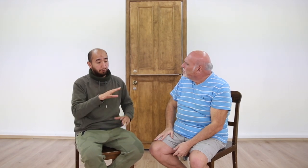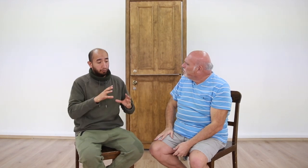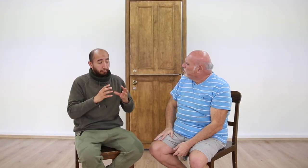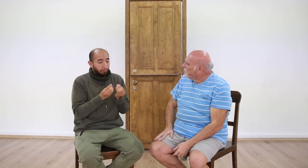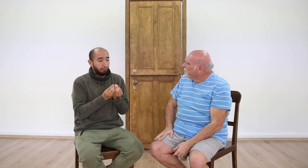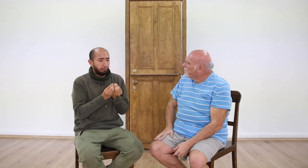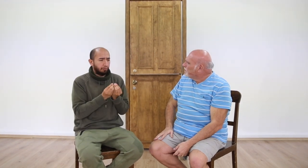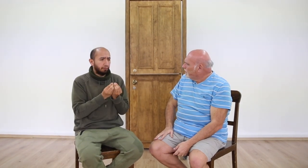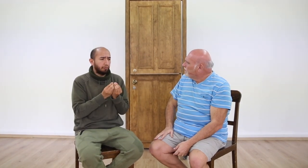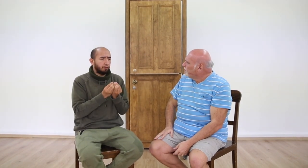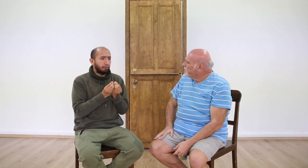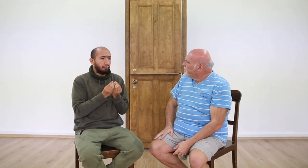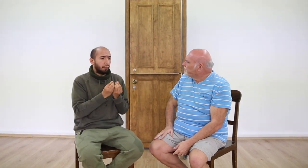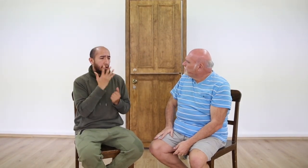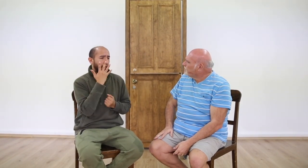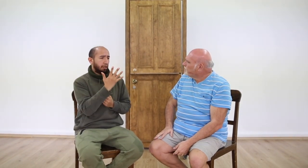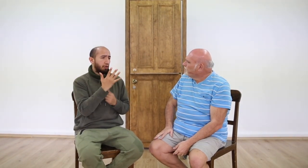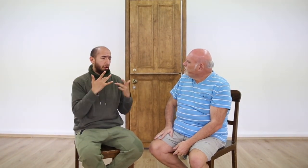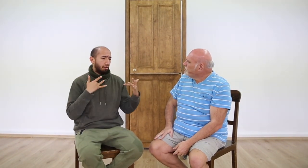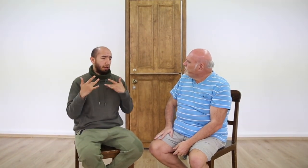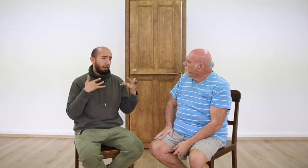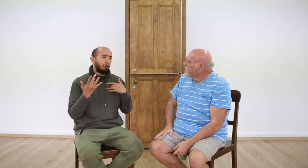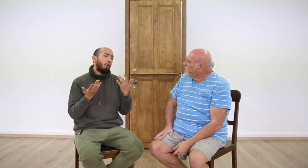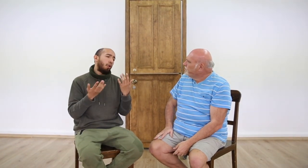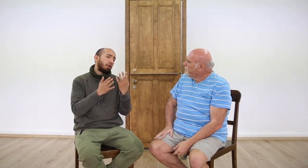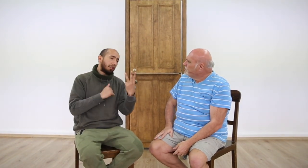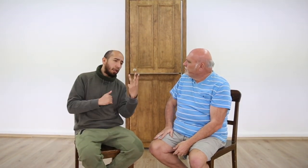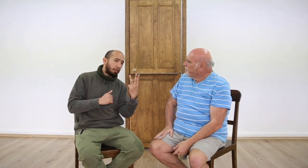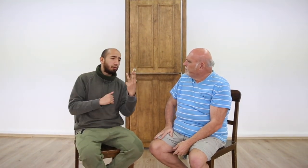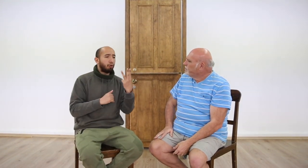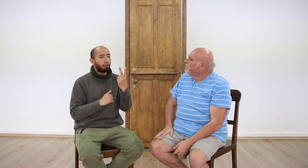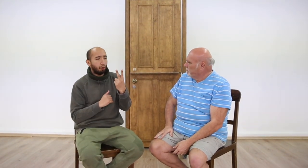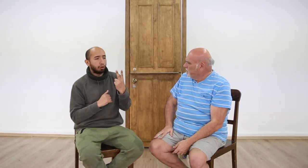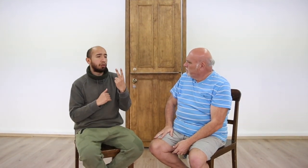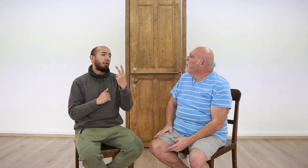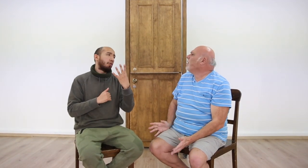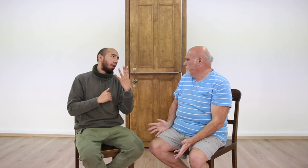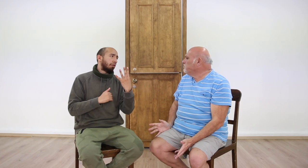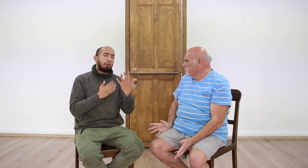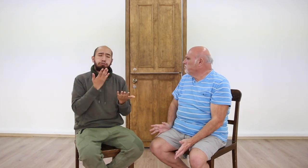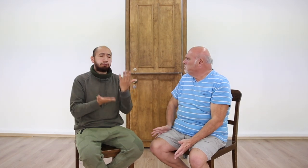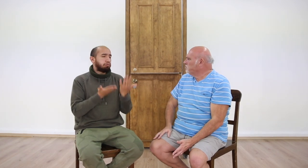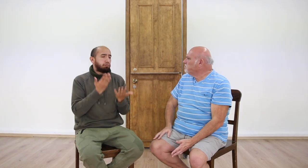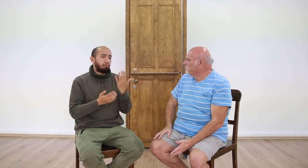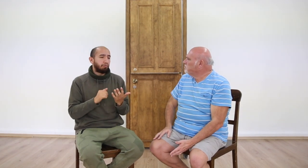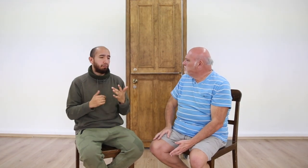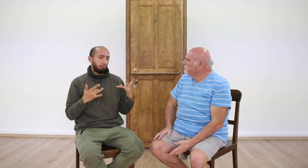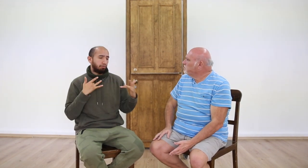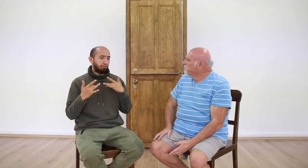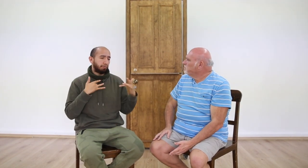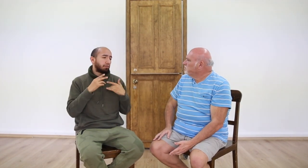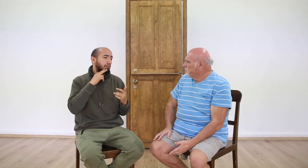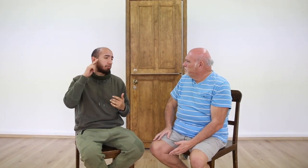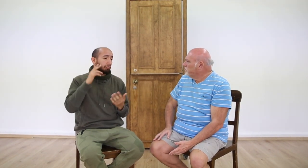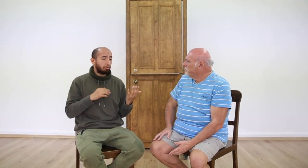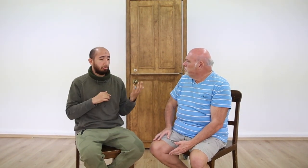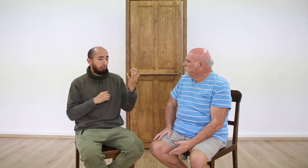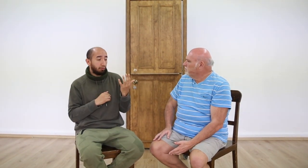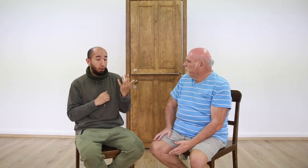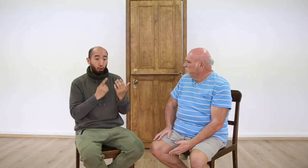[Eduardo]: Few hearing actors would join the Deaf group on stage, whatever the group size is,